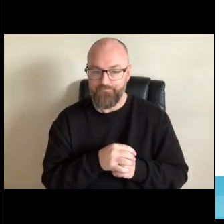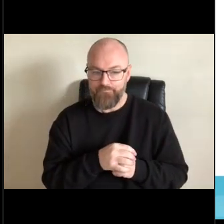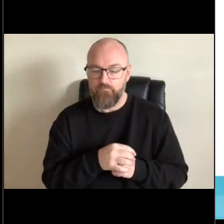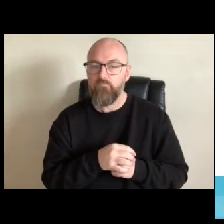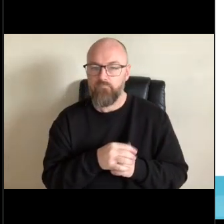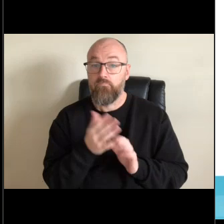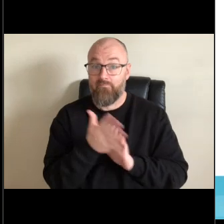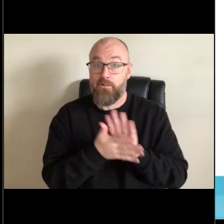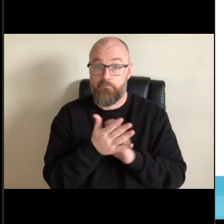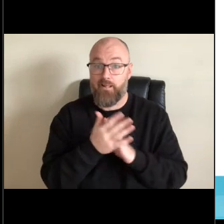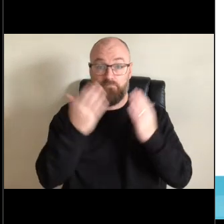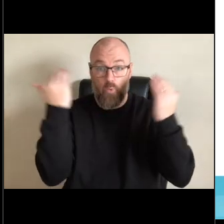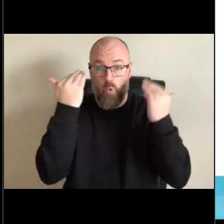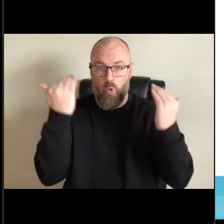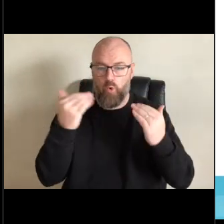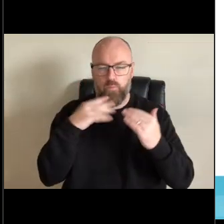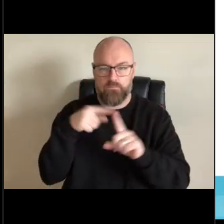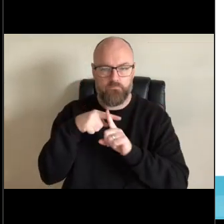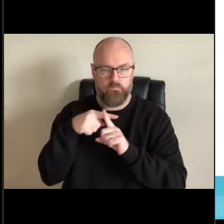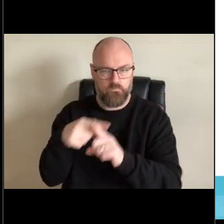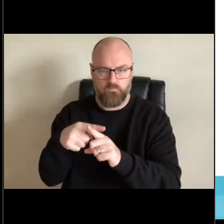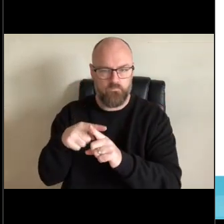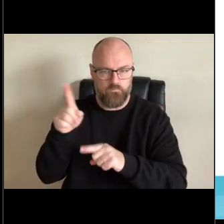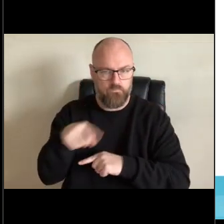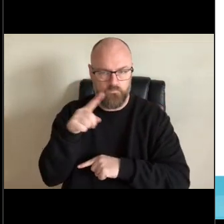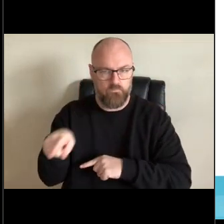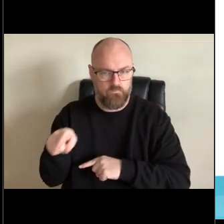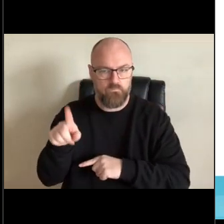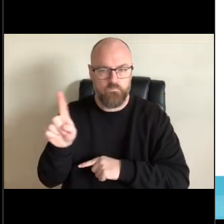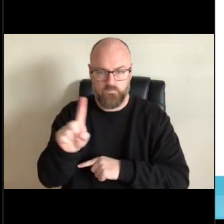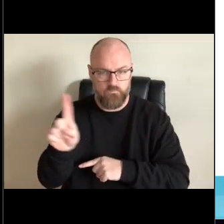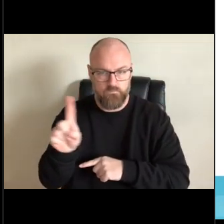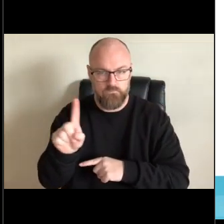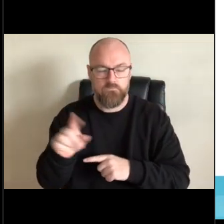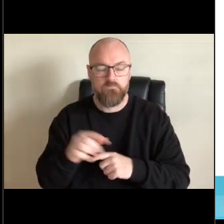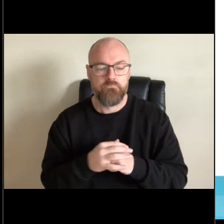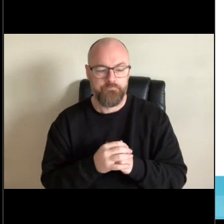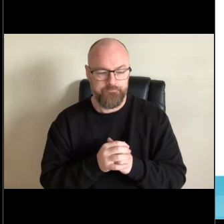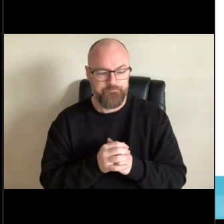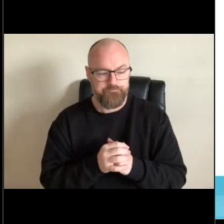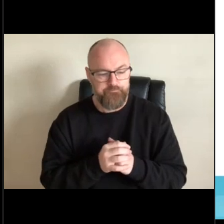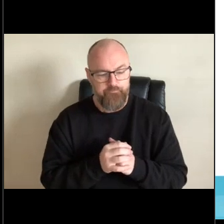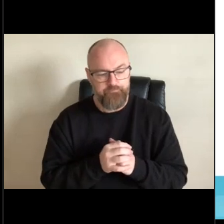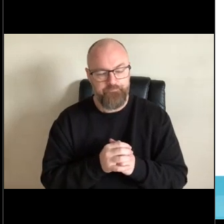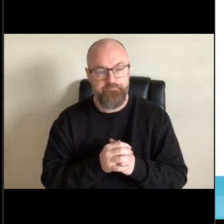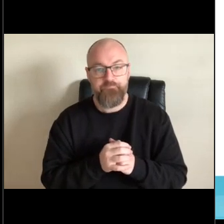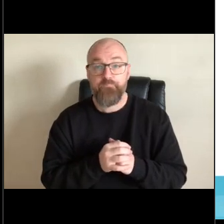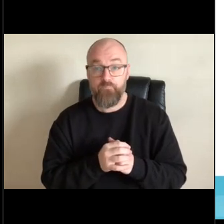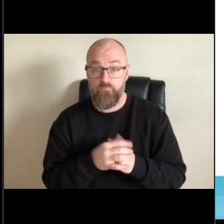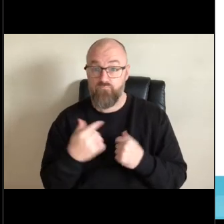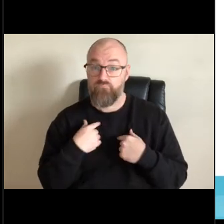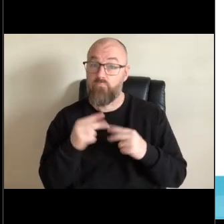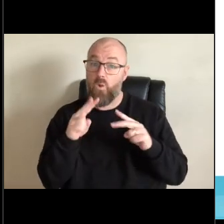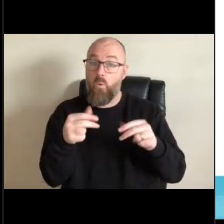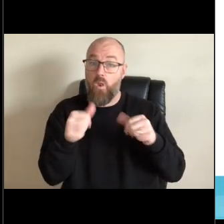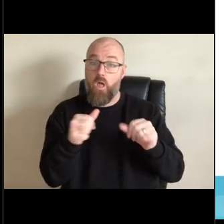court and um it seems likely from this section of the Act that um the proceedings might not